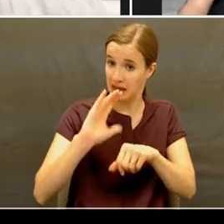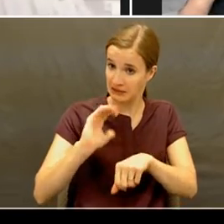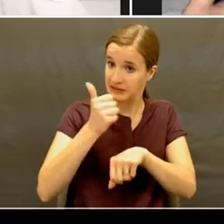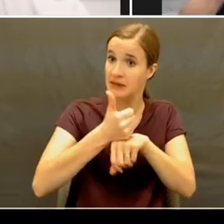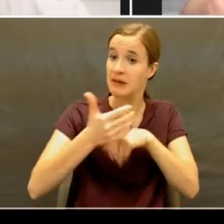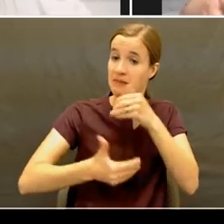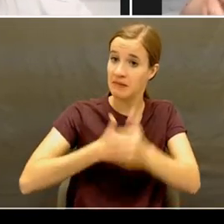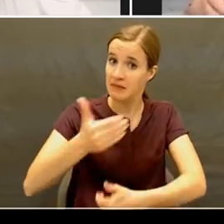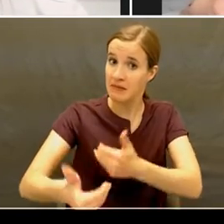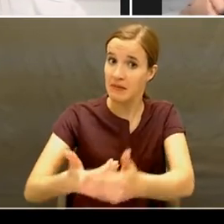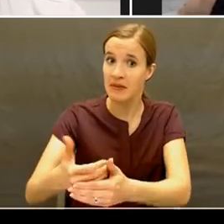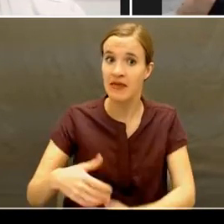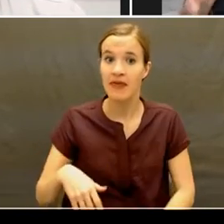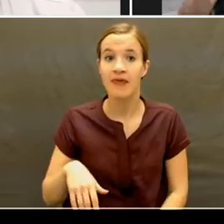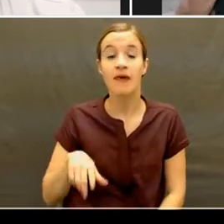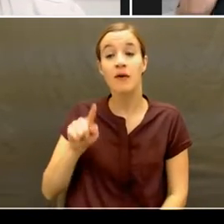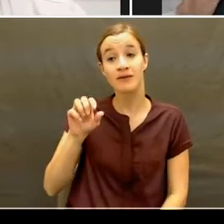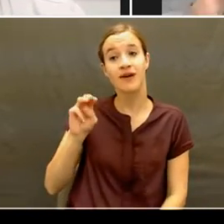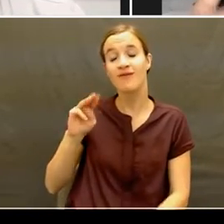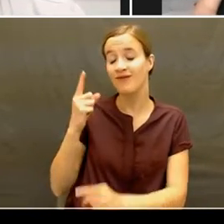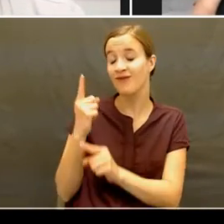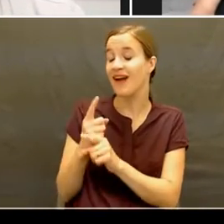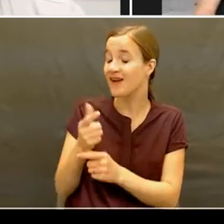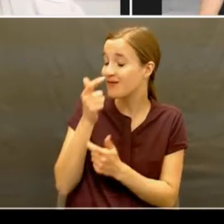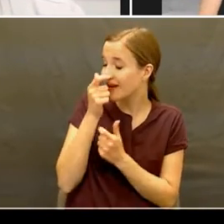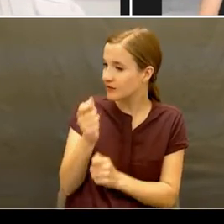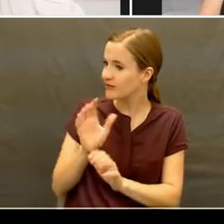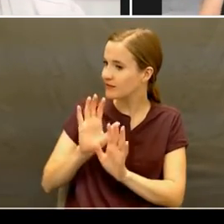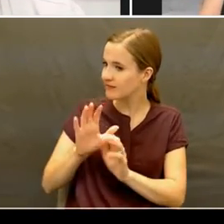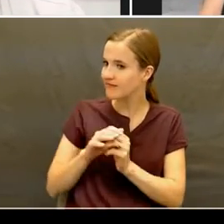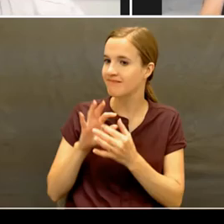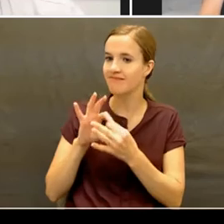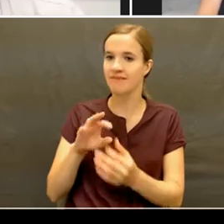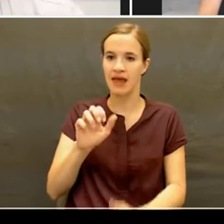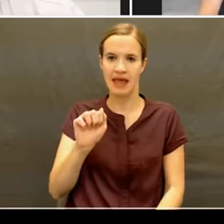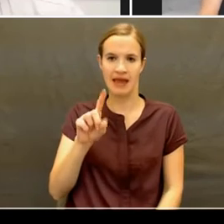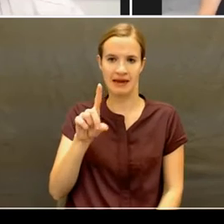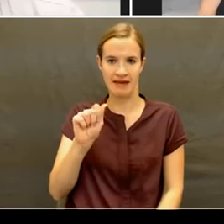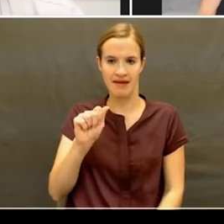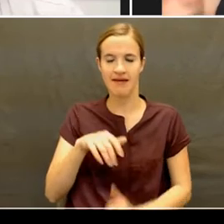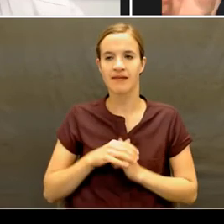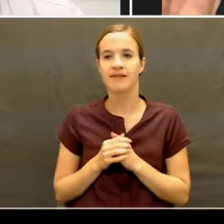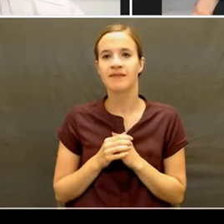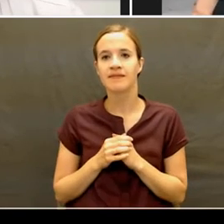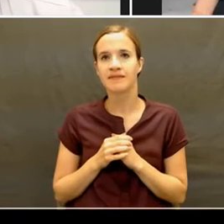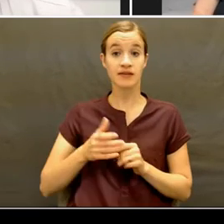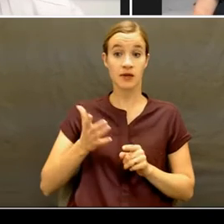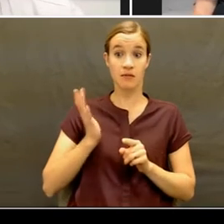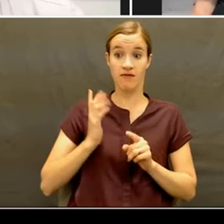Adapt fought for transportation, everything that the ADA, they had timetables, but the timetable